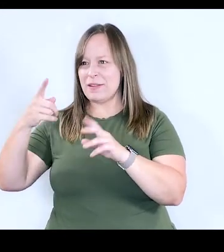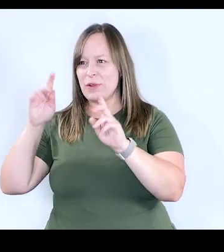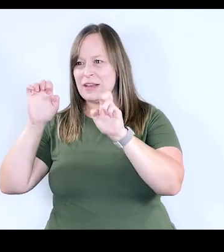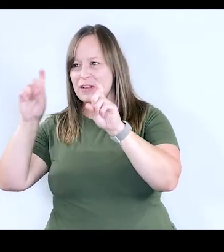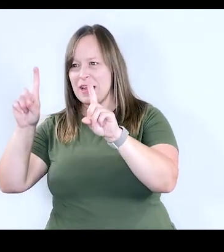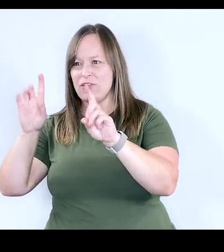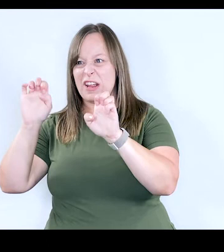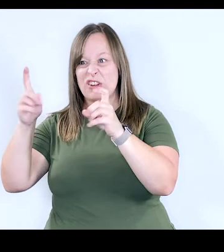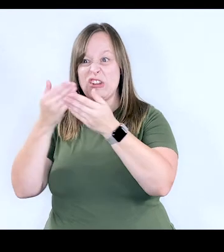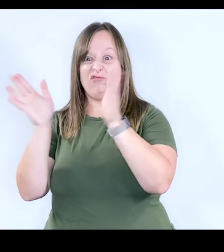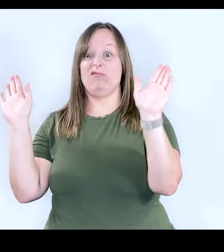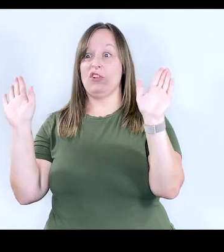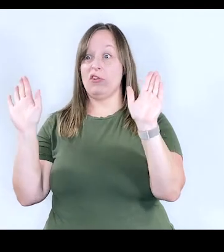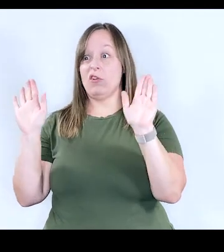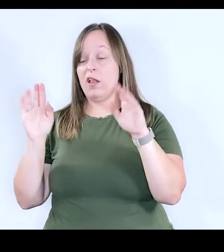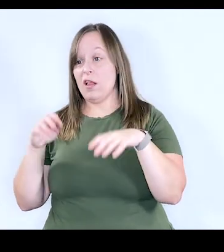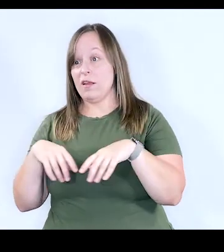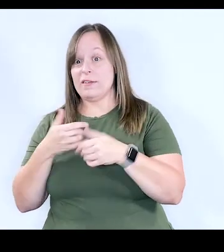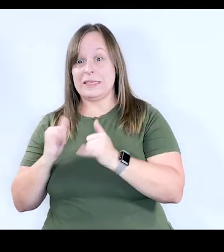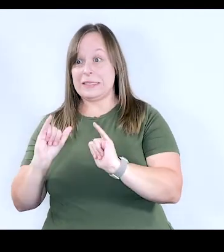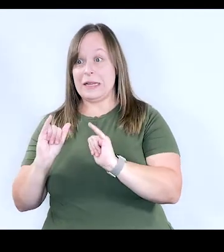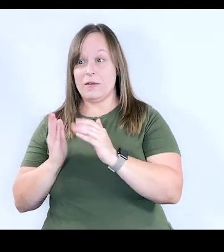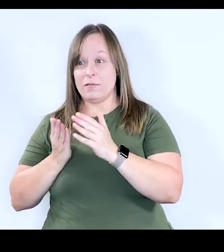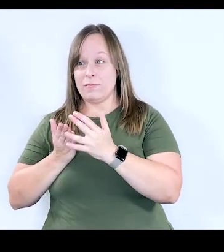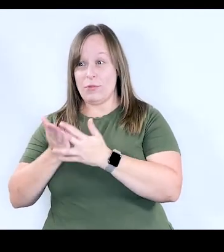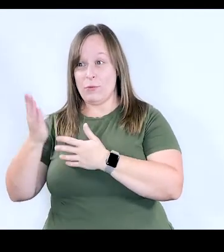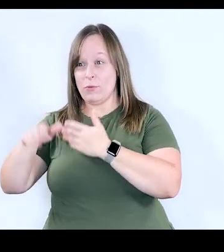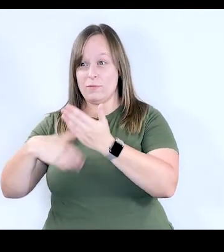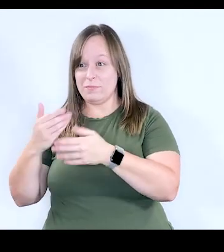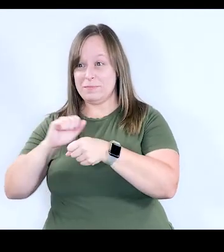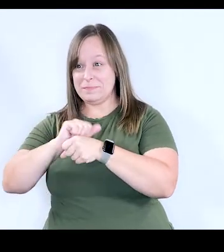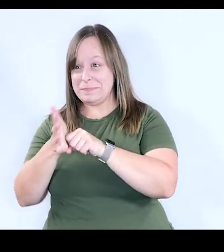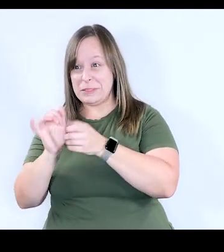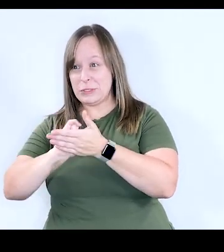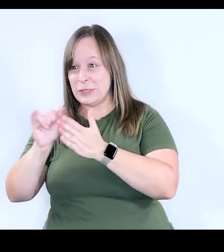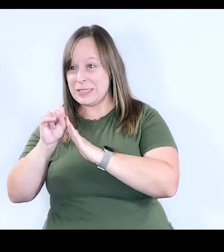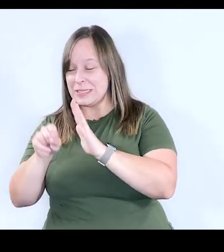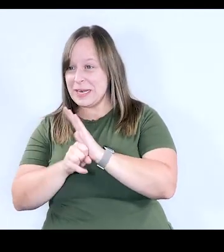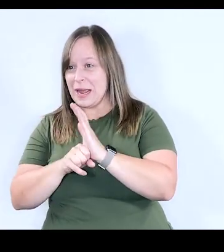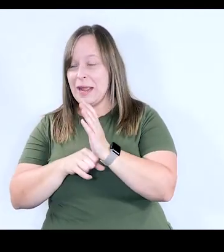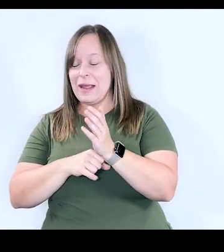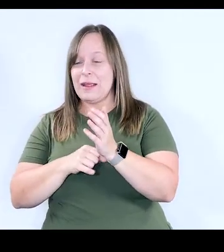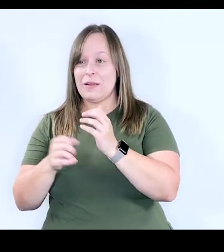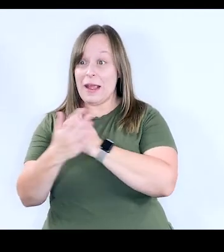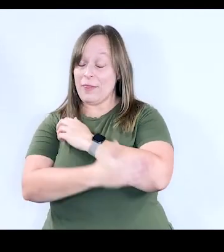and education as a whole as we still move through this pandemic in New York State and throughout the country.